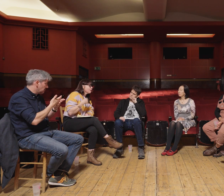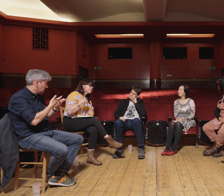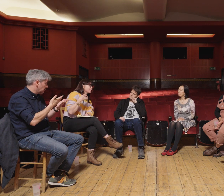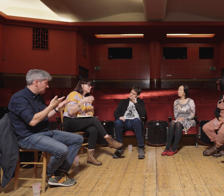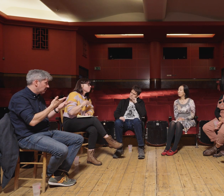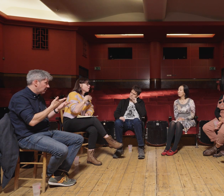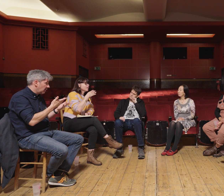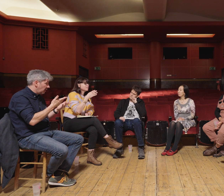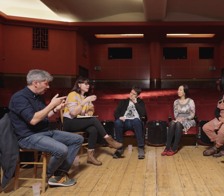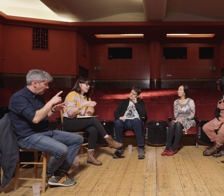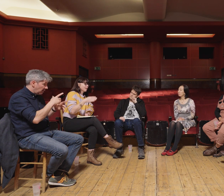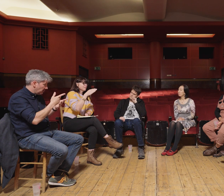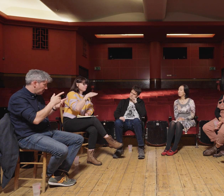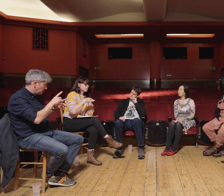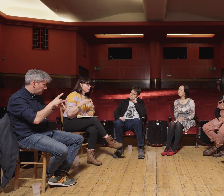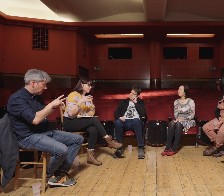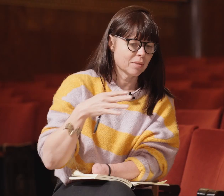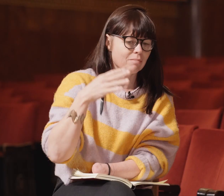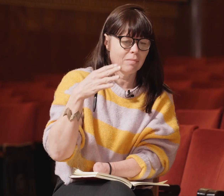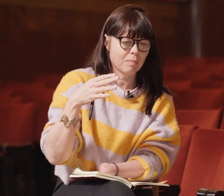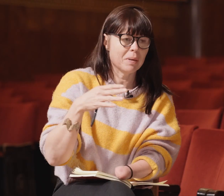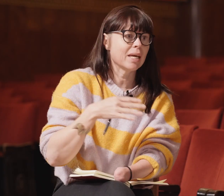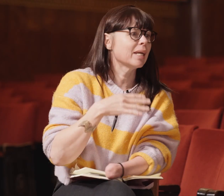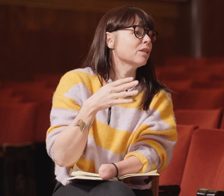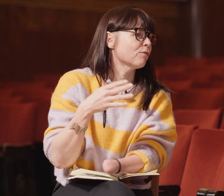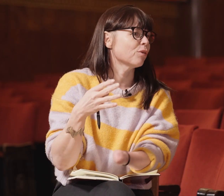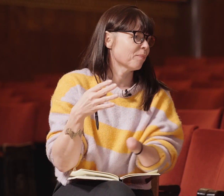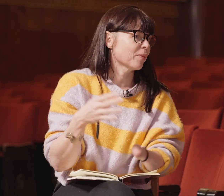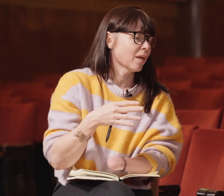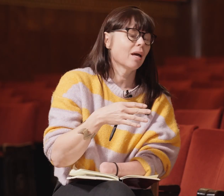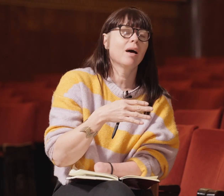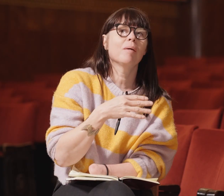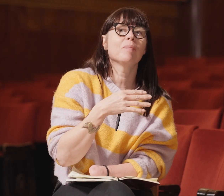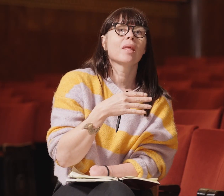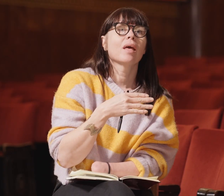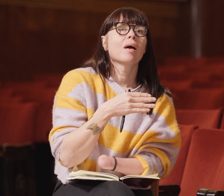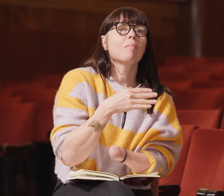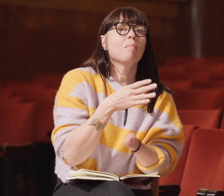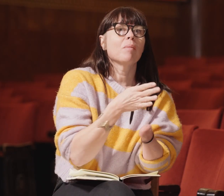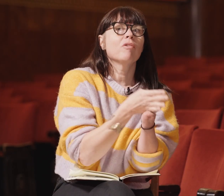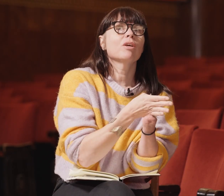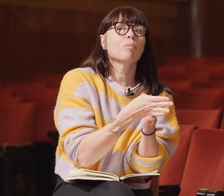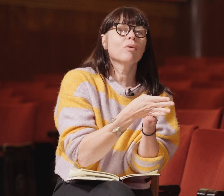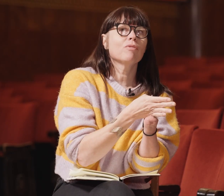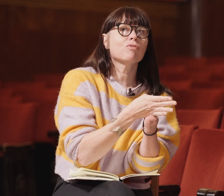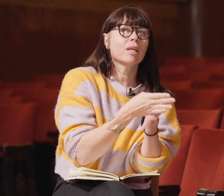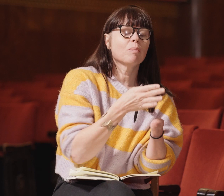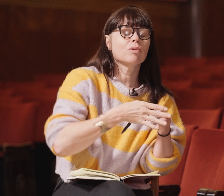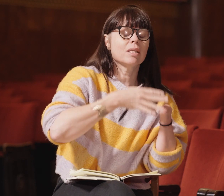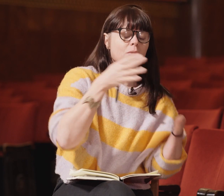are in different ways and at different times being leaderful. But Maria, your point feels really important,